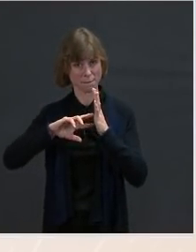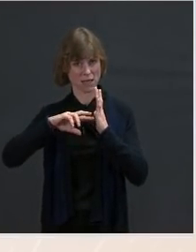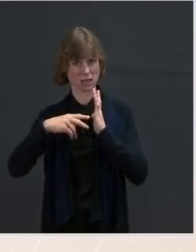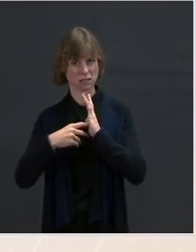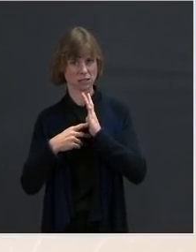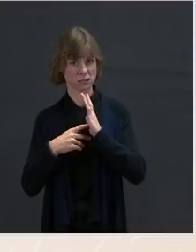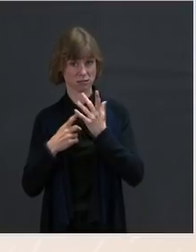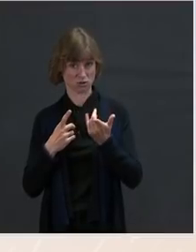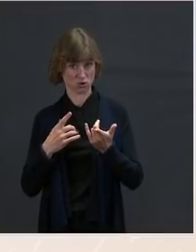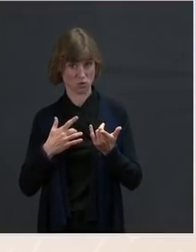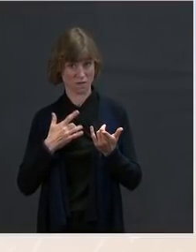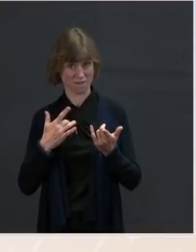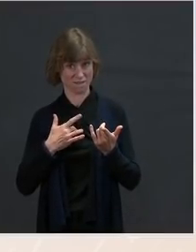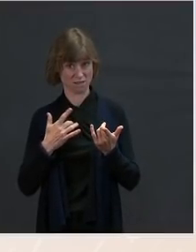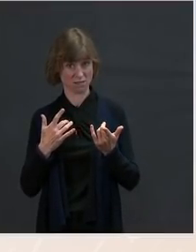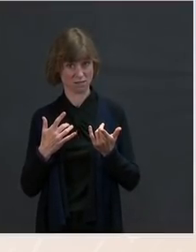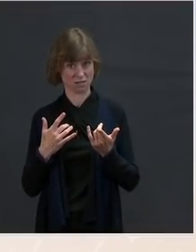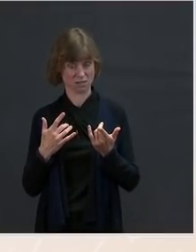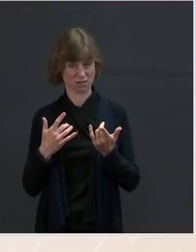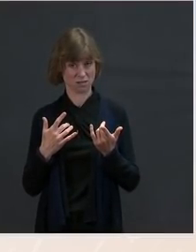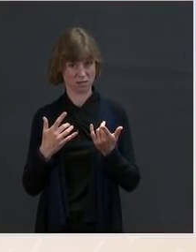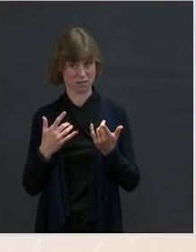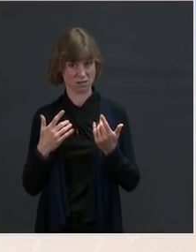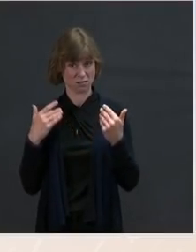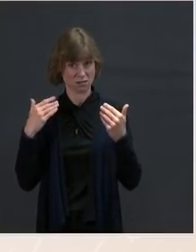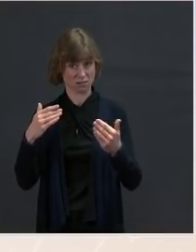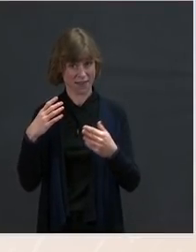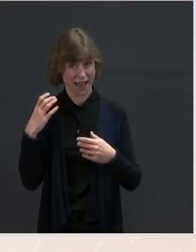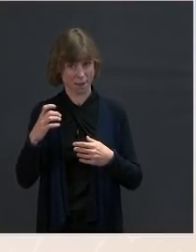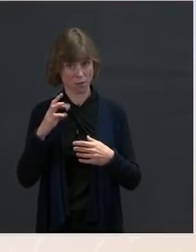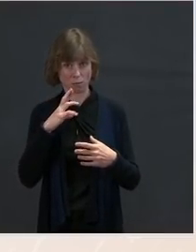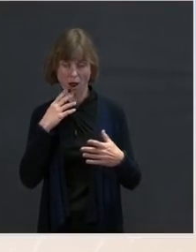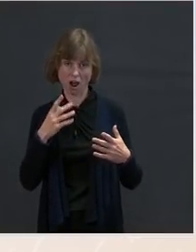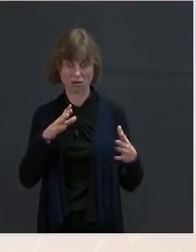do you risk political capital by forging ahead with this, or do you see it completely unrelated?